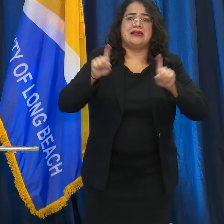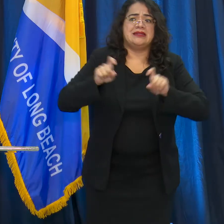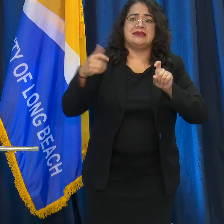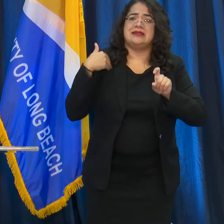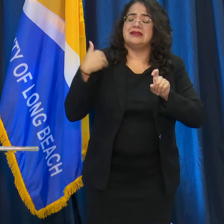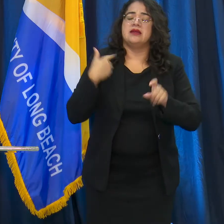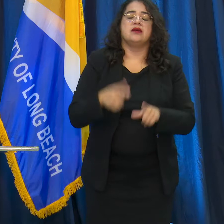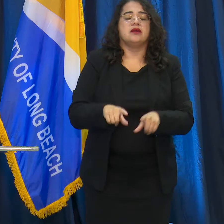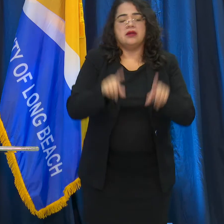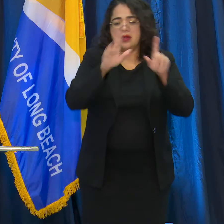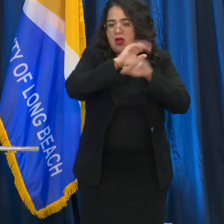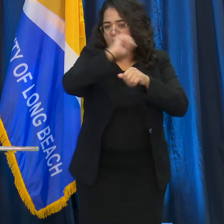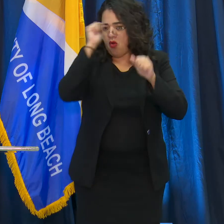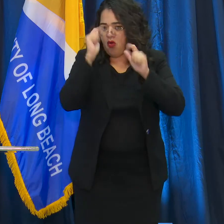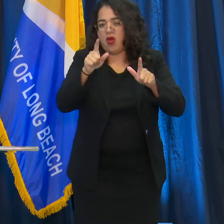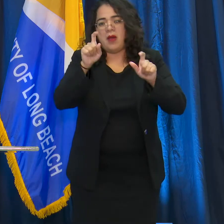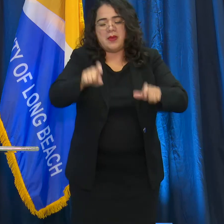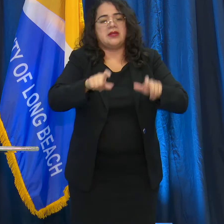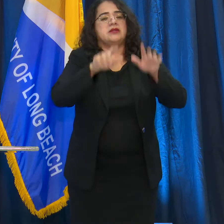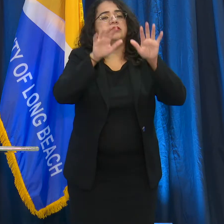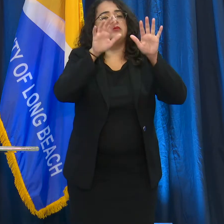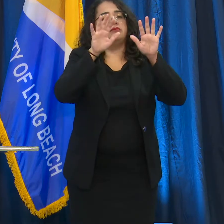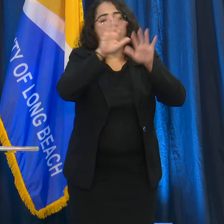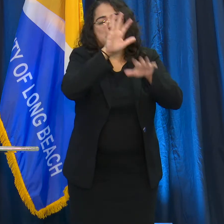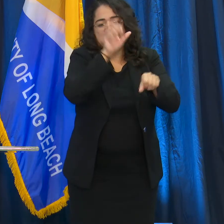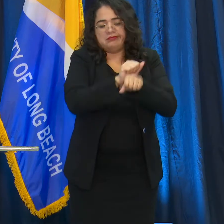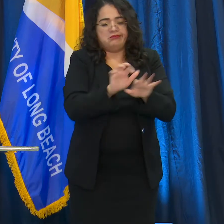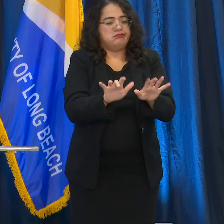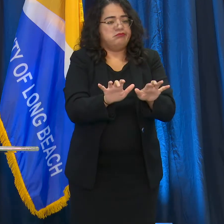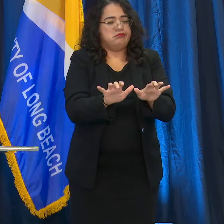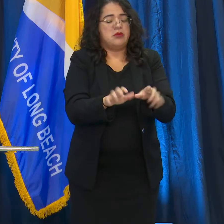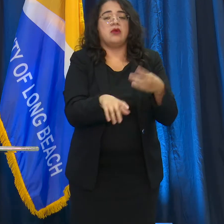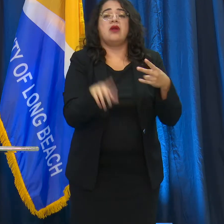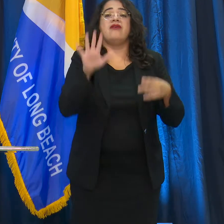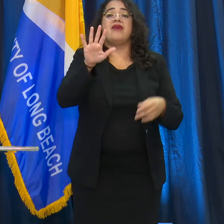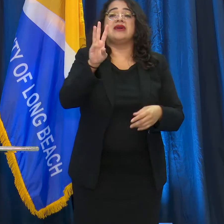and can be made online or by calling the 562-570